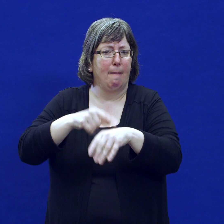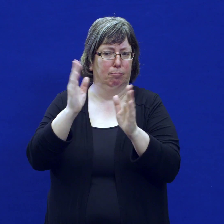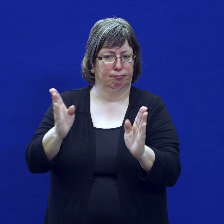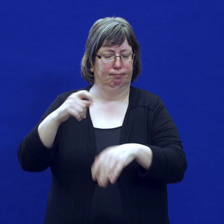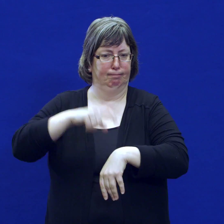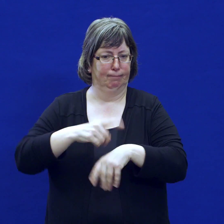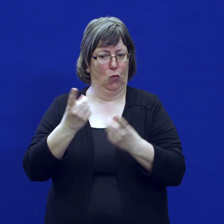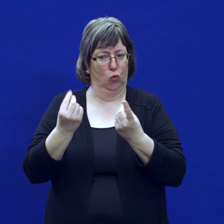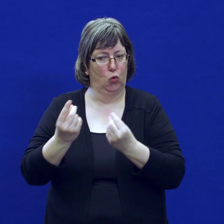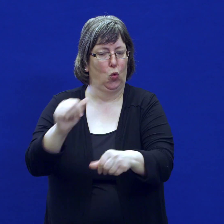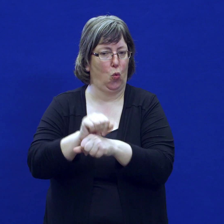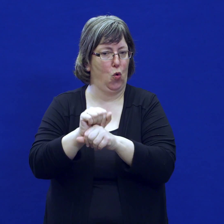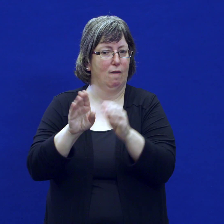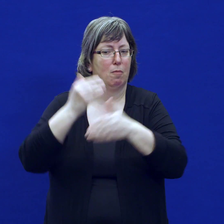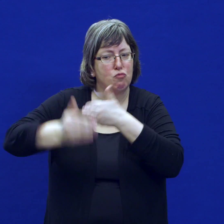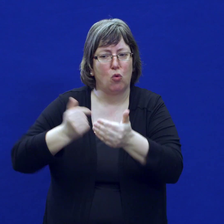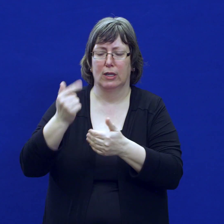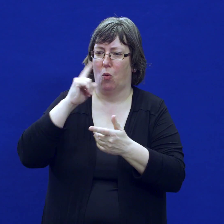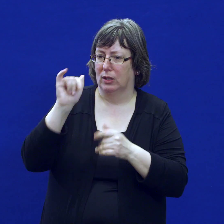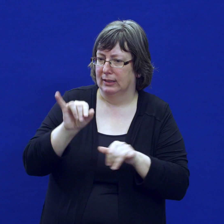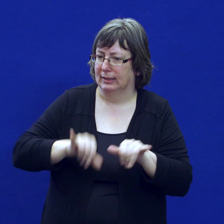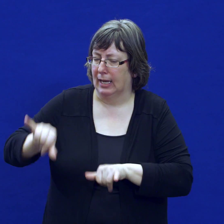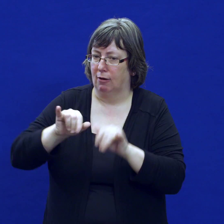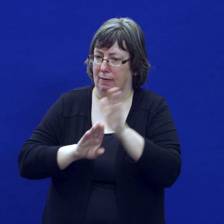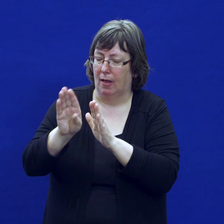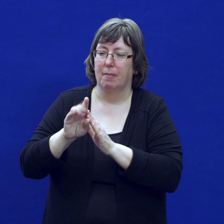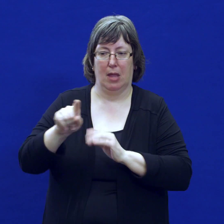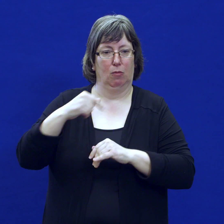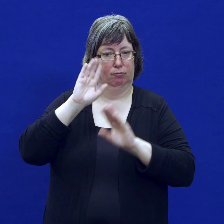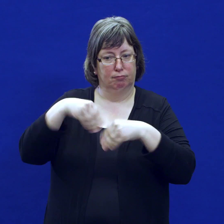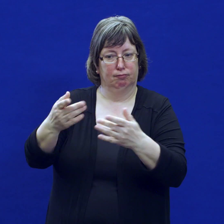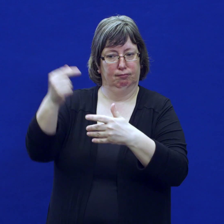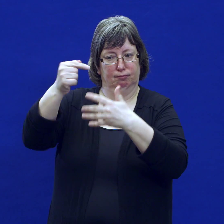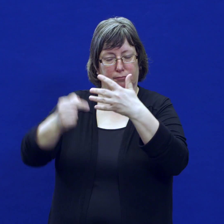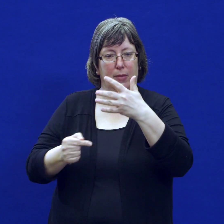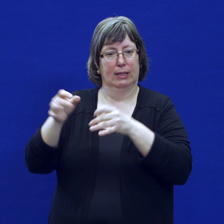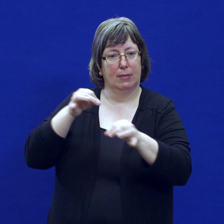standard development process.